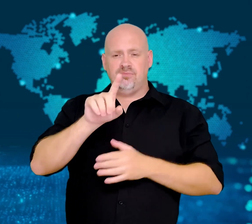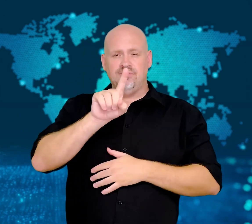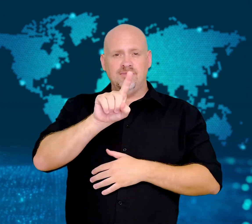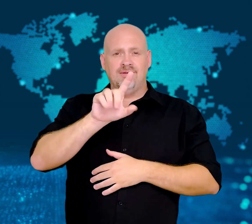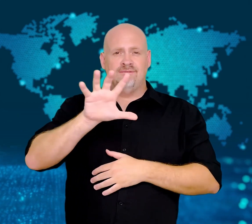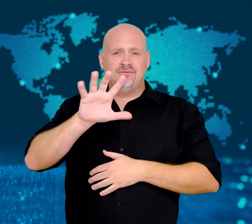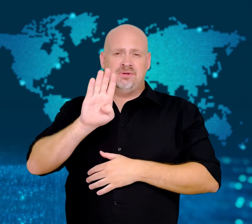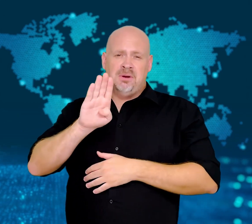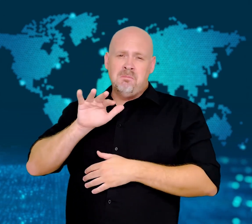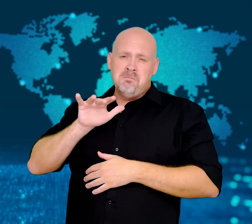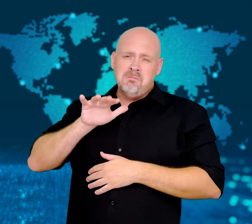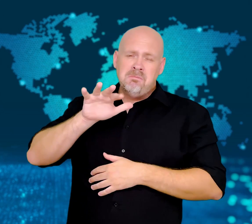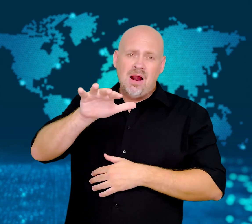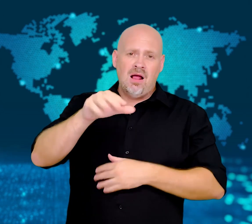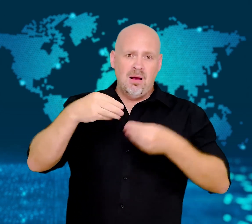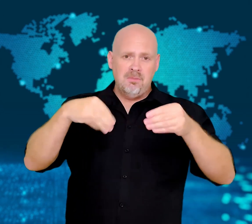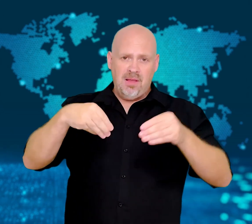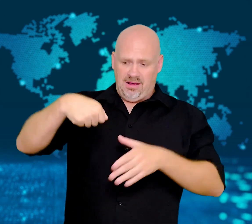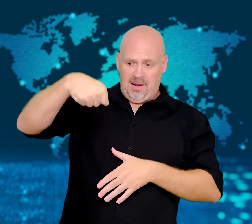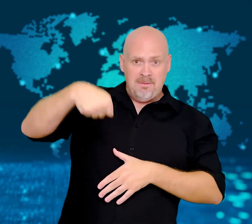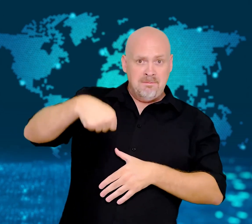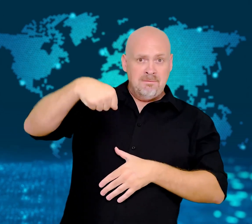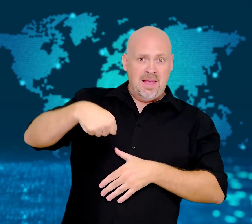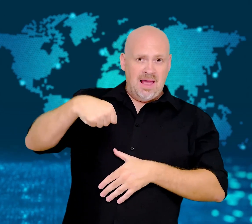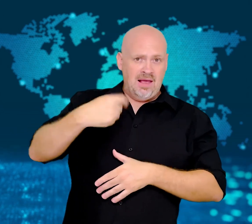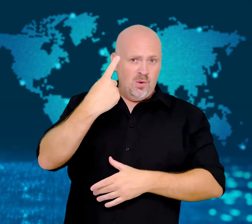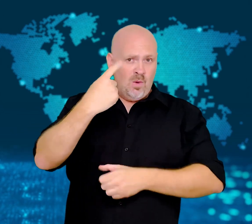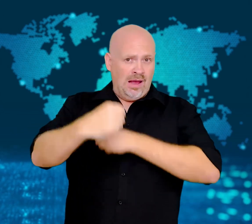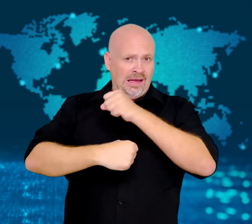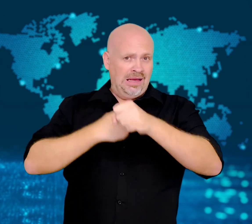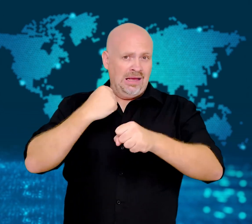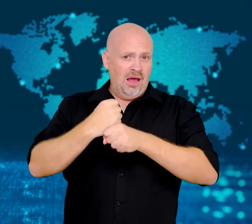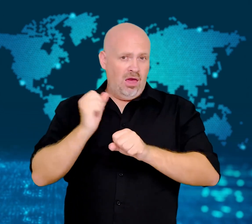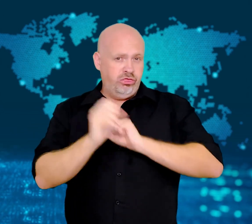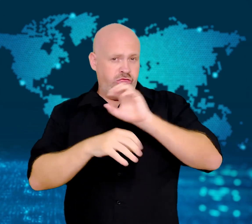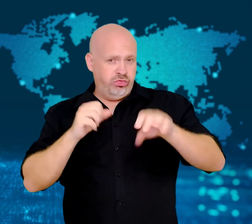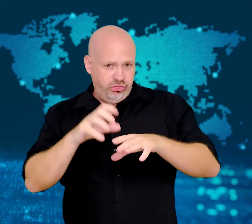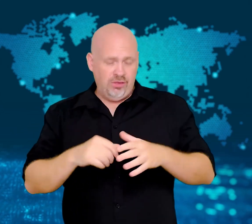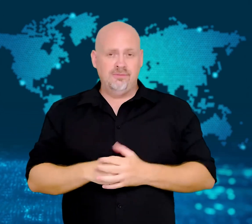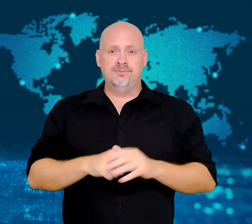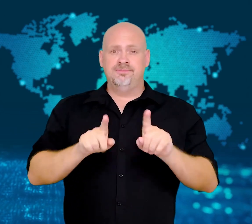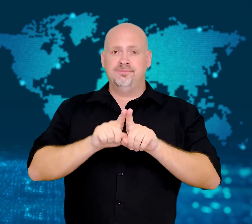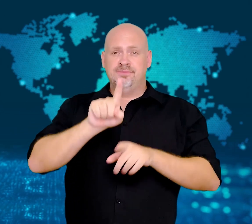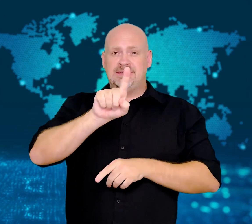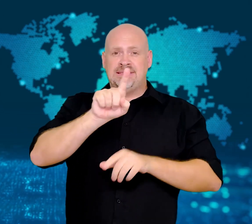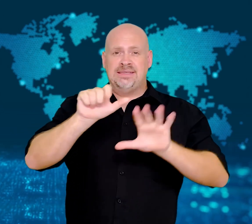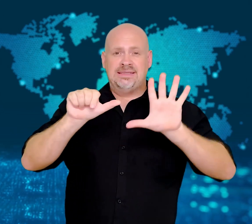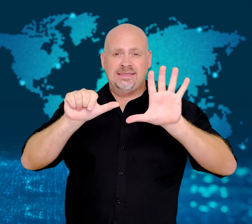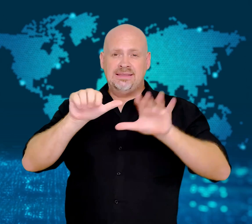plastics used in the country are recycled.